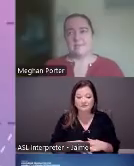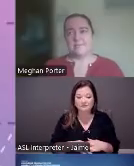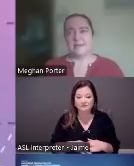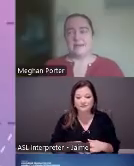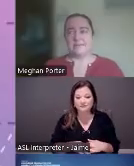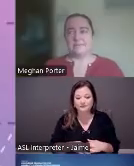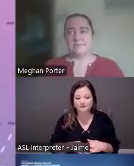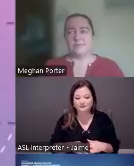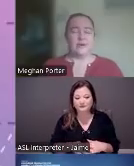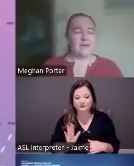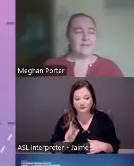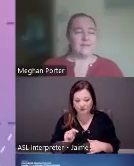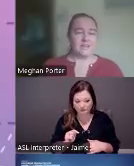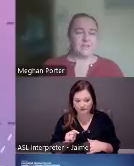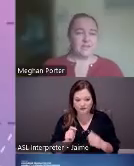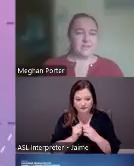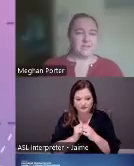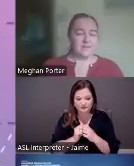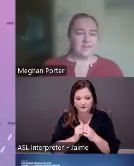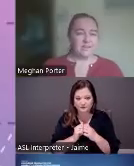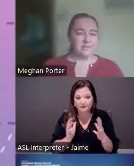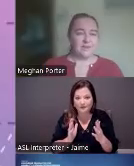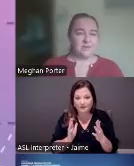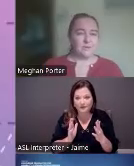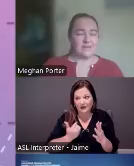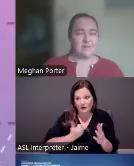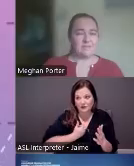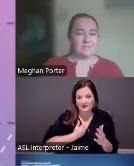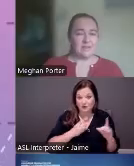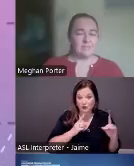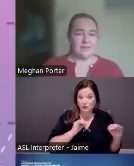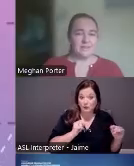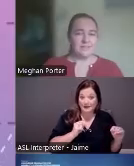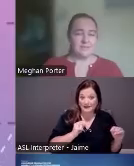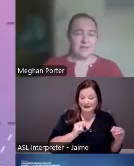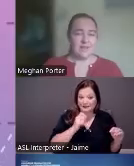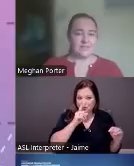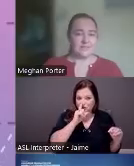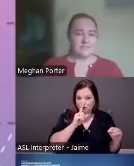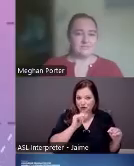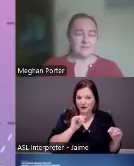But without having actually done it ourselves, I don't know if I could recommend any practices really